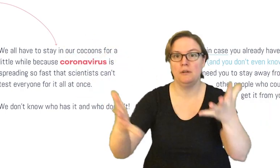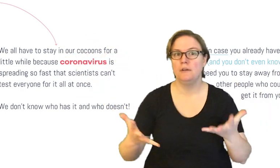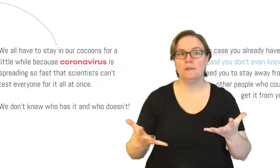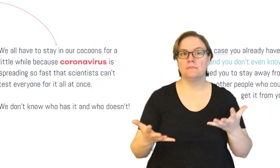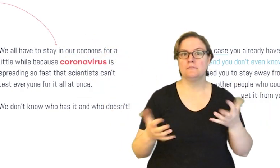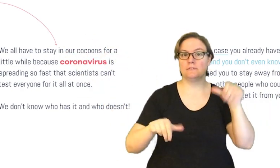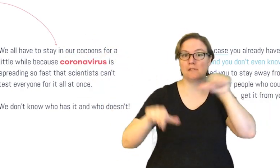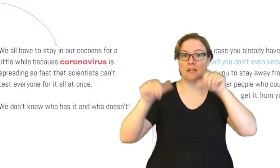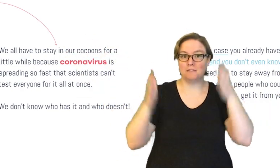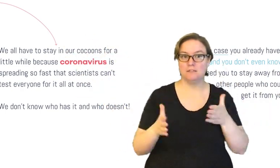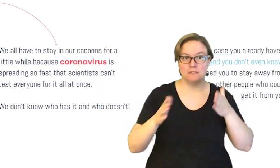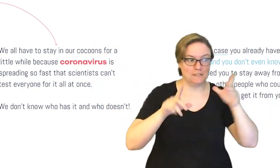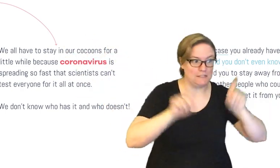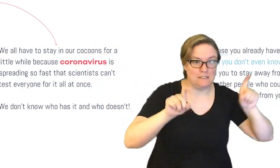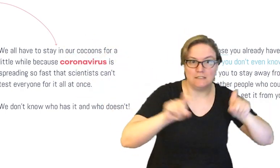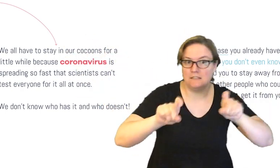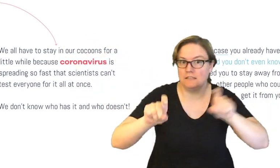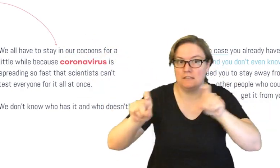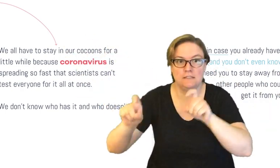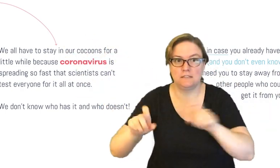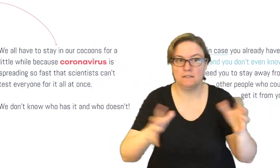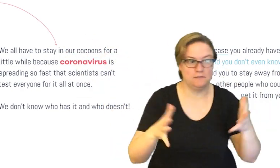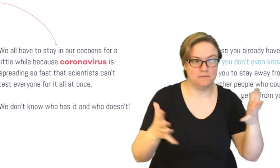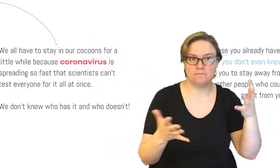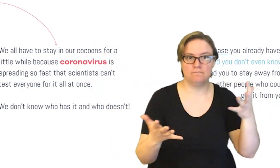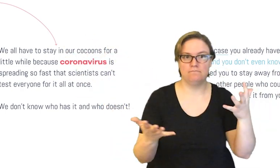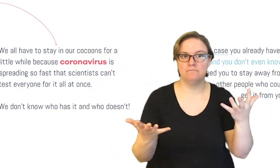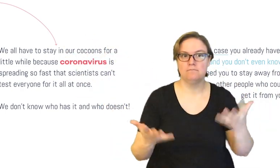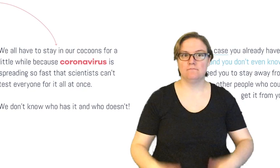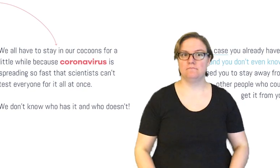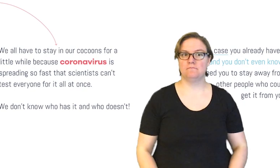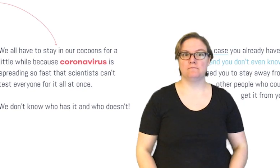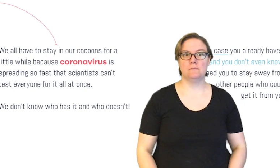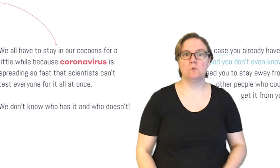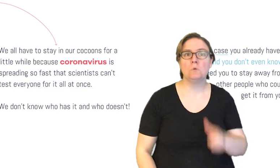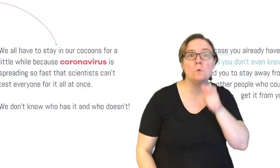that scientists can't test everyone for it all at once.